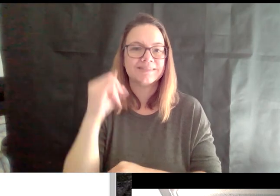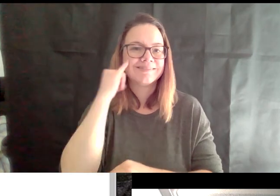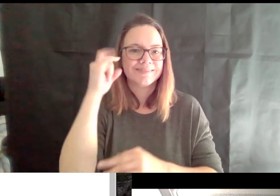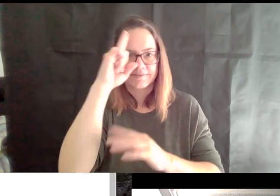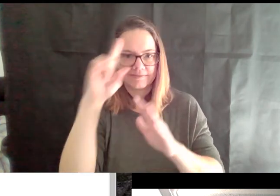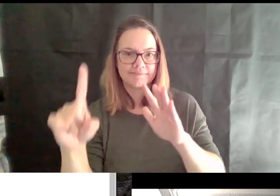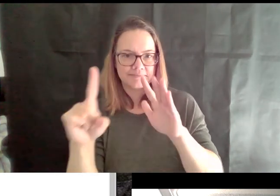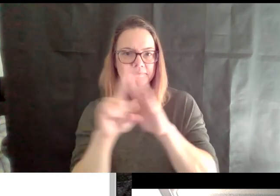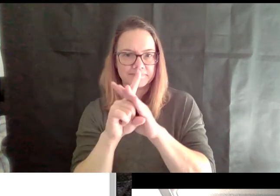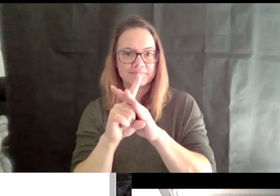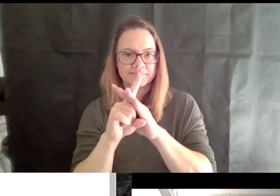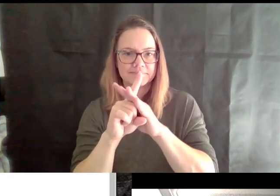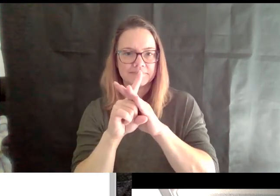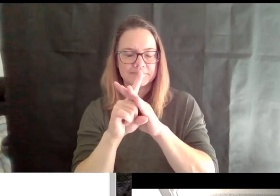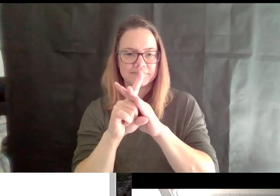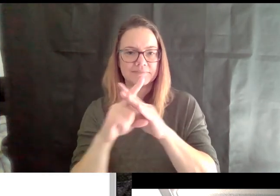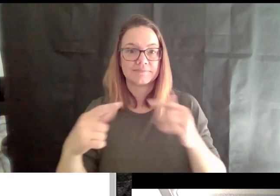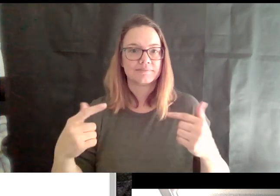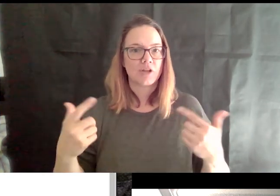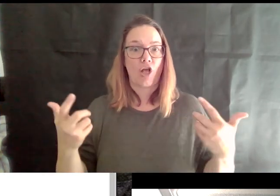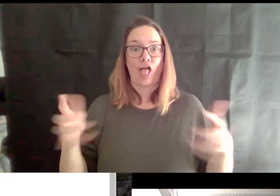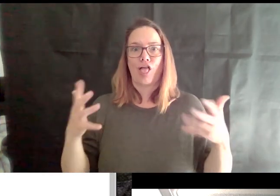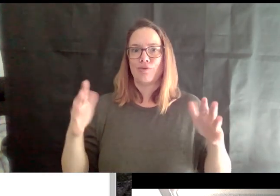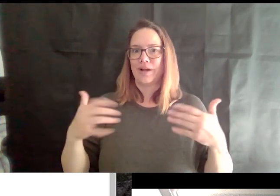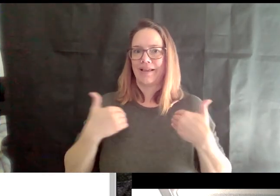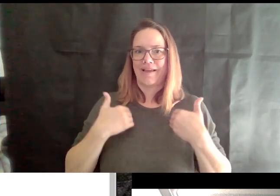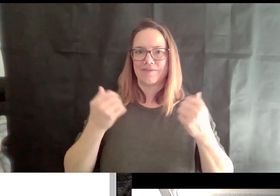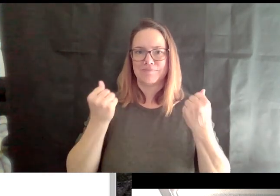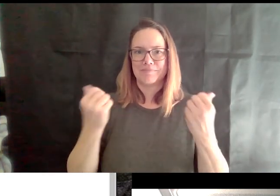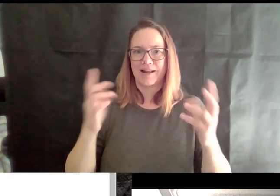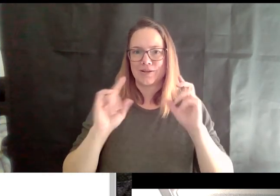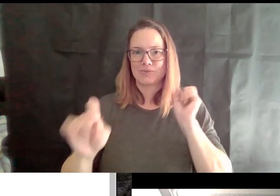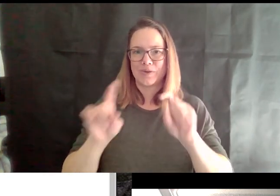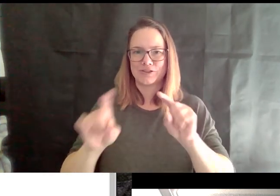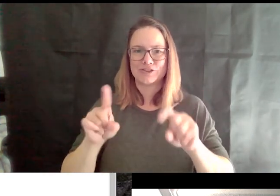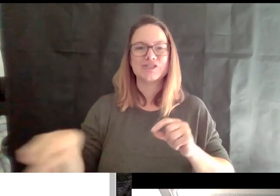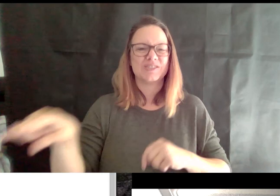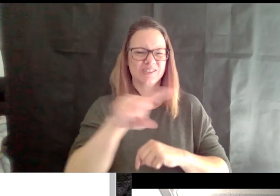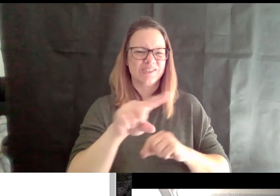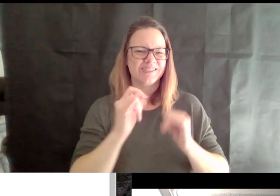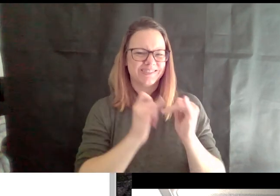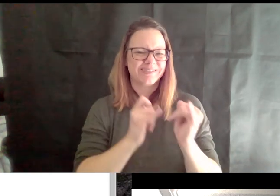I think I have lots of questions already for presenters, and I imagine that everyone else will as well.